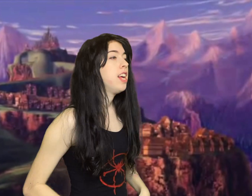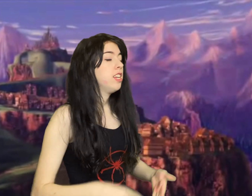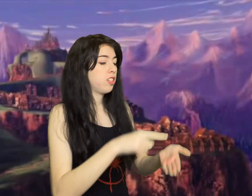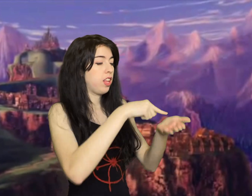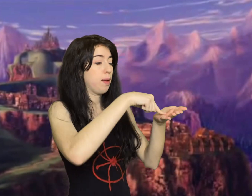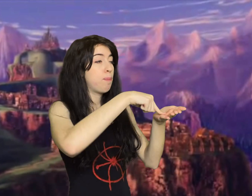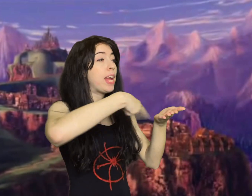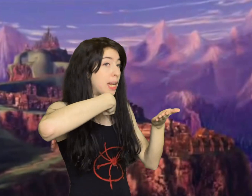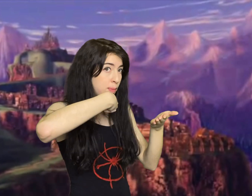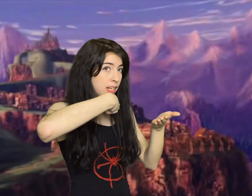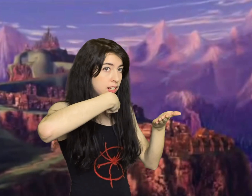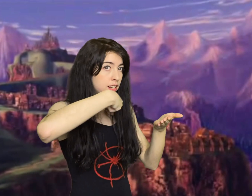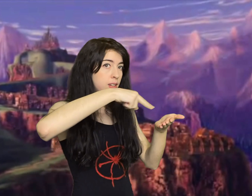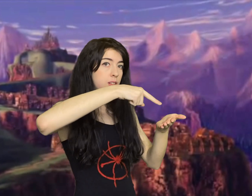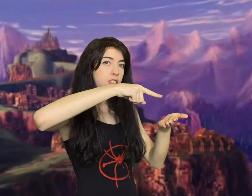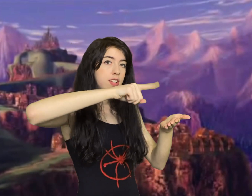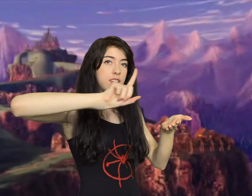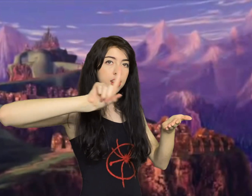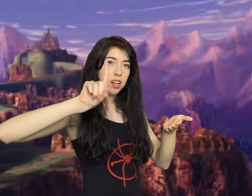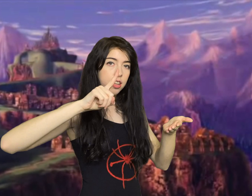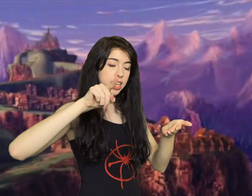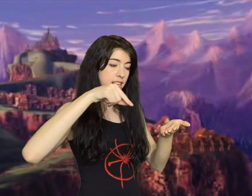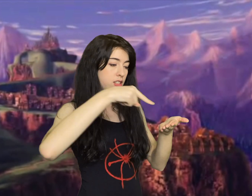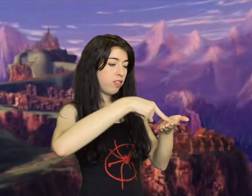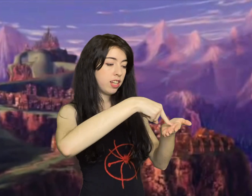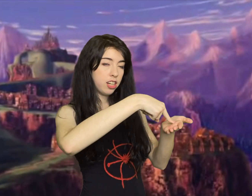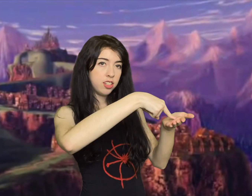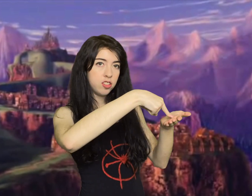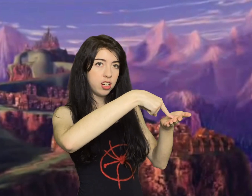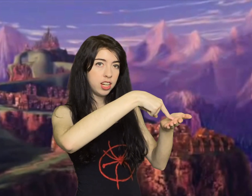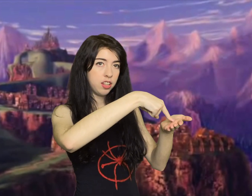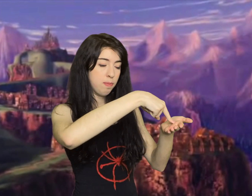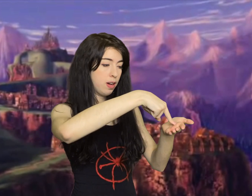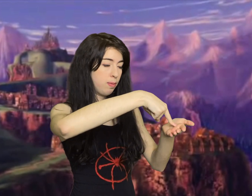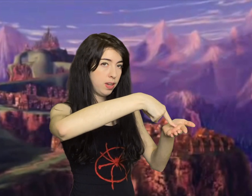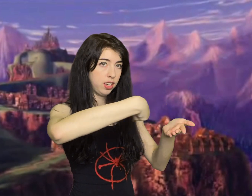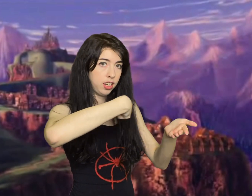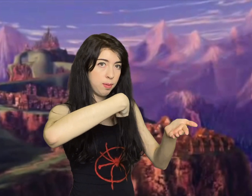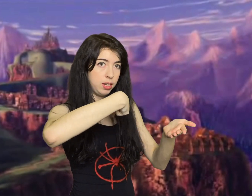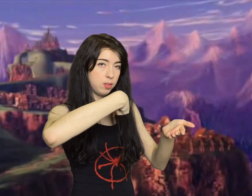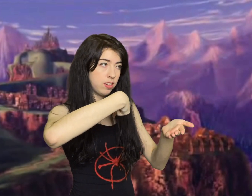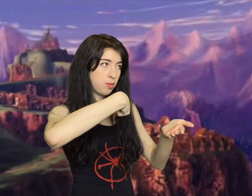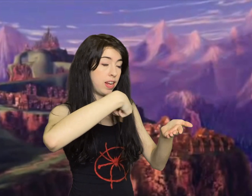so like PAY-ME which is uh index finger starting on the palm and coming towards this way.